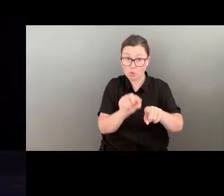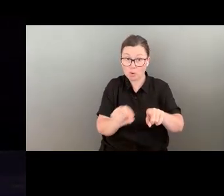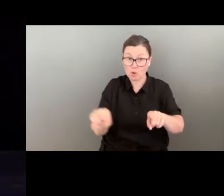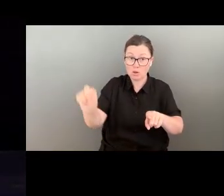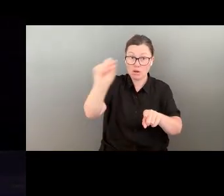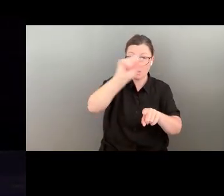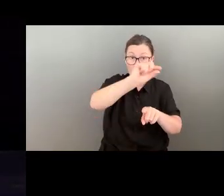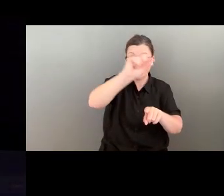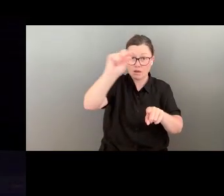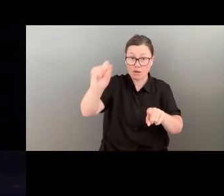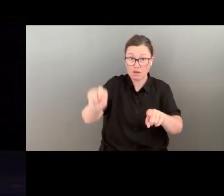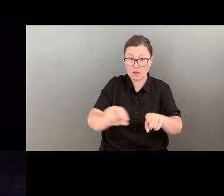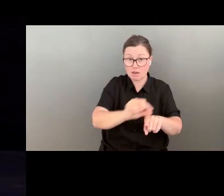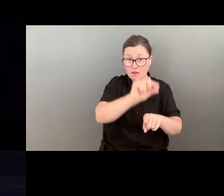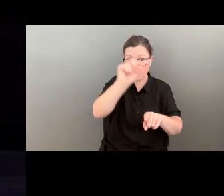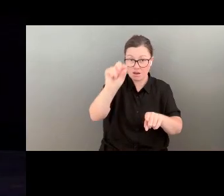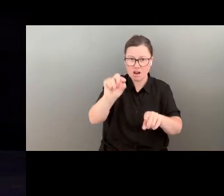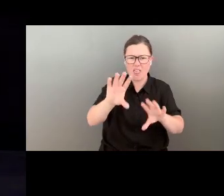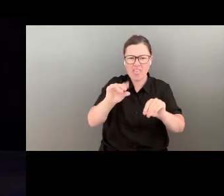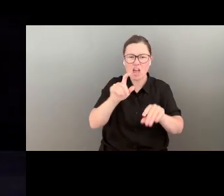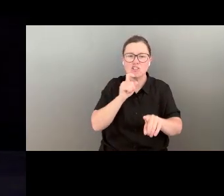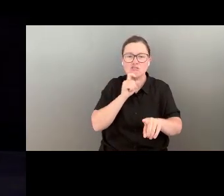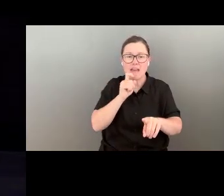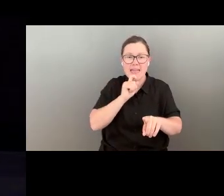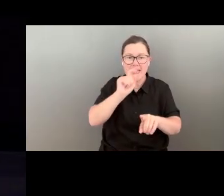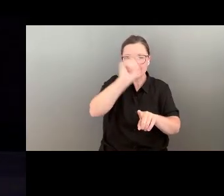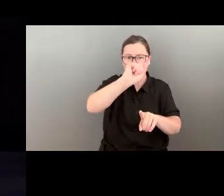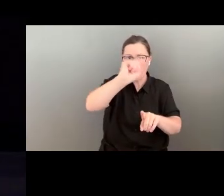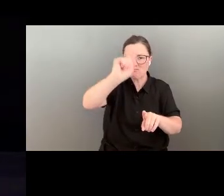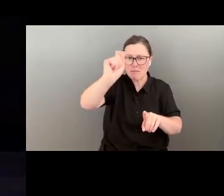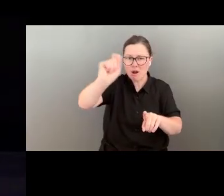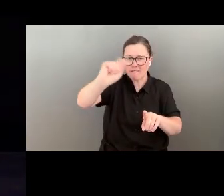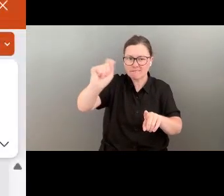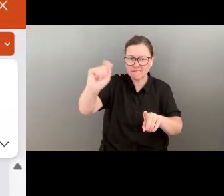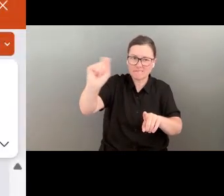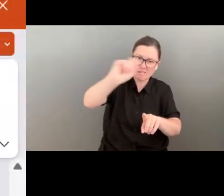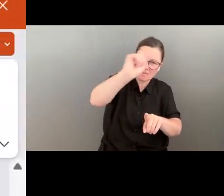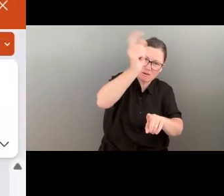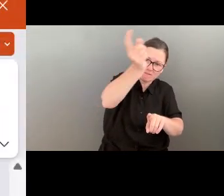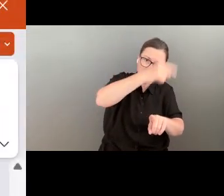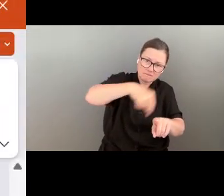Okay, I'll finish there. That was very cool.